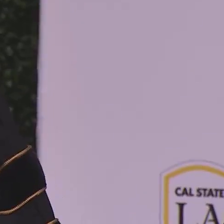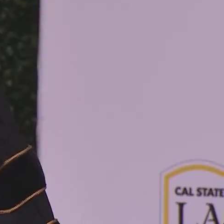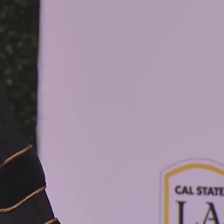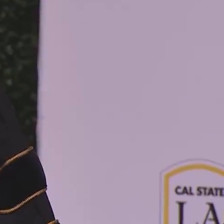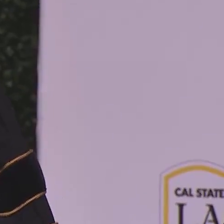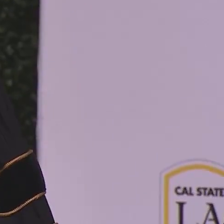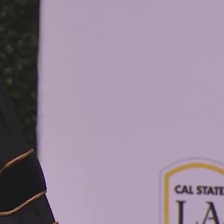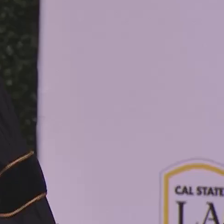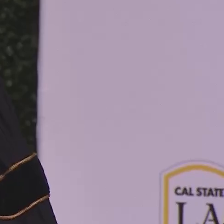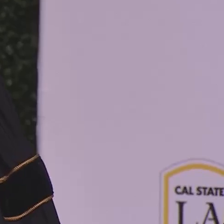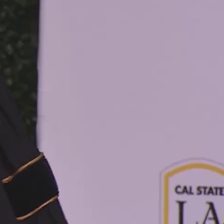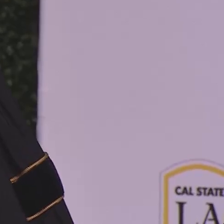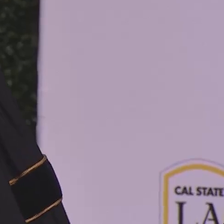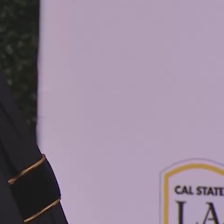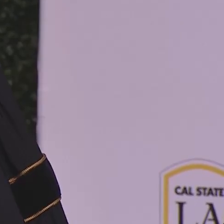APPLAUSE] NOW YOU CAN PLEASE BE SEATED